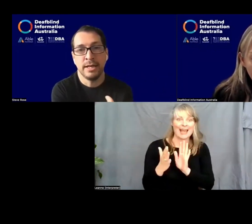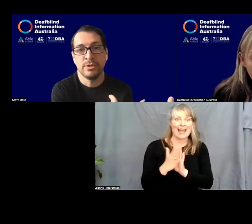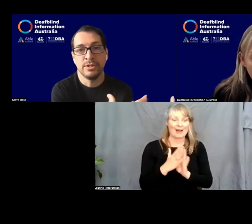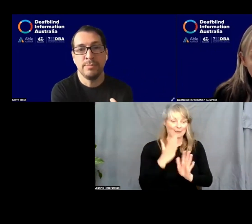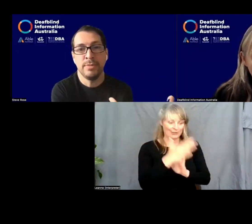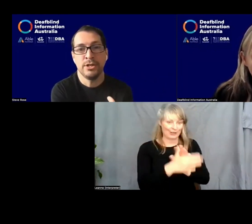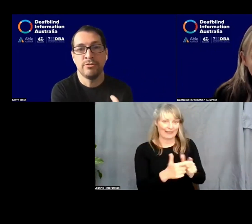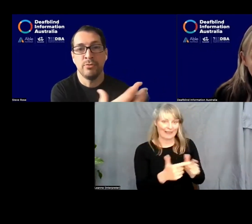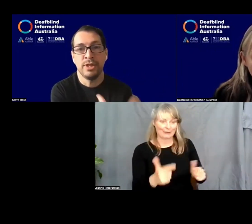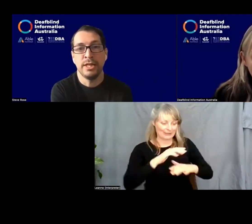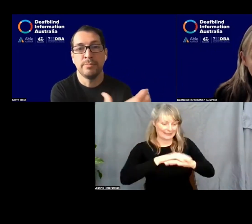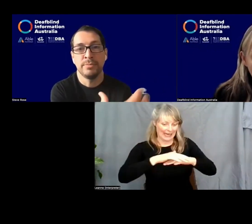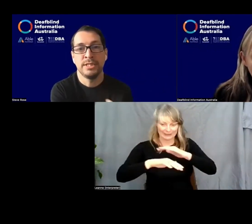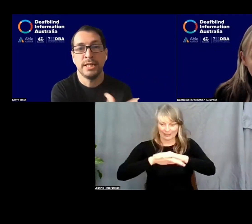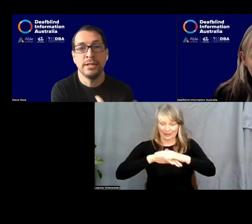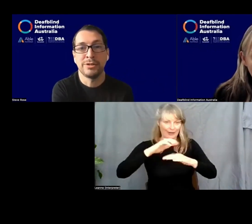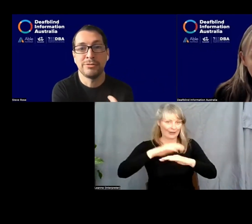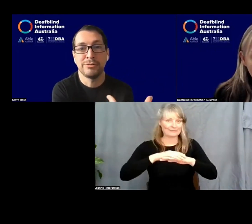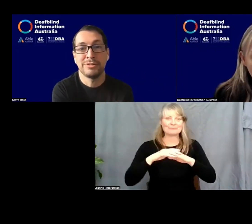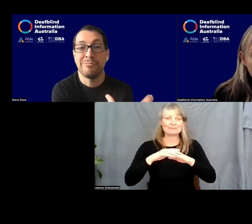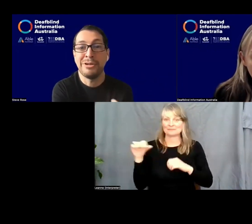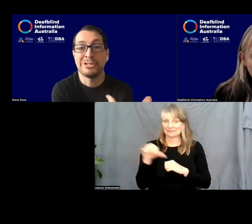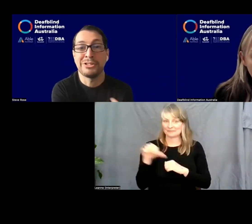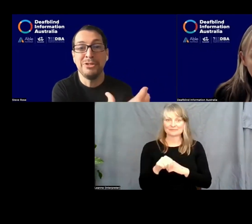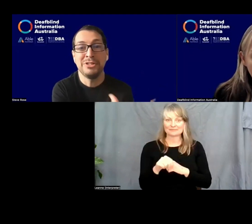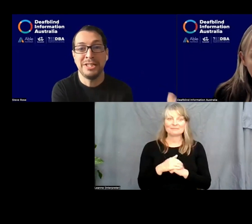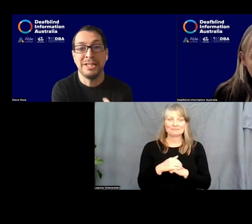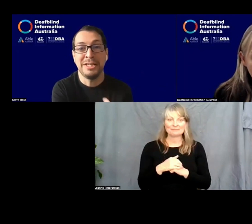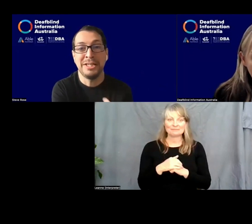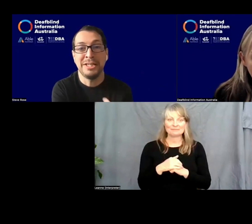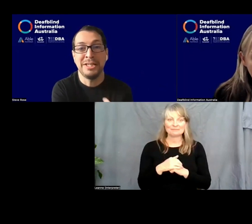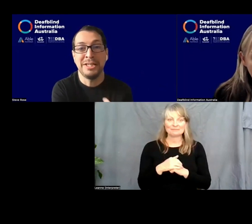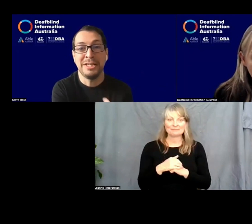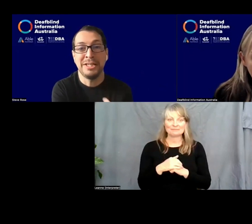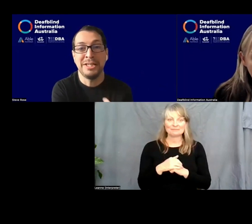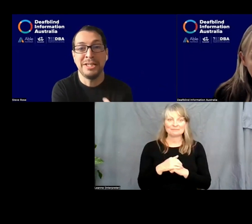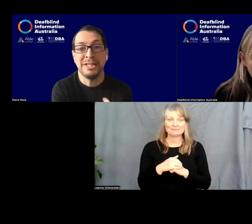sign language has emerged from within a particular deafblind community and how they've evolved it